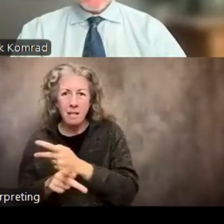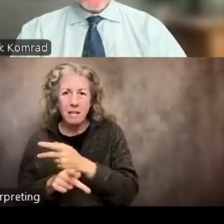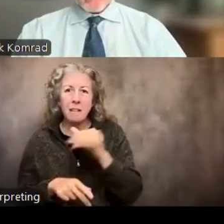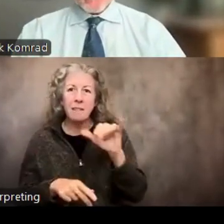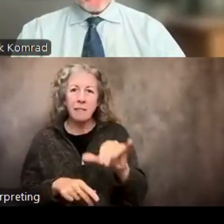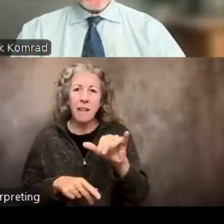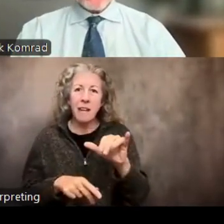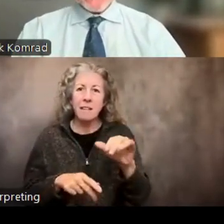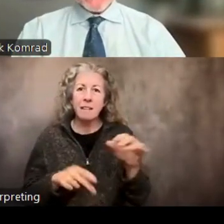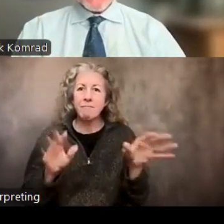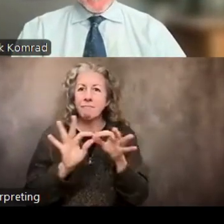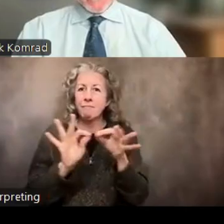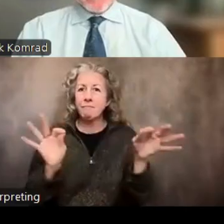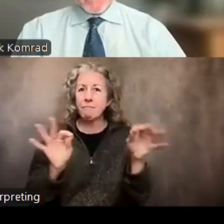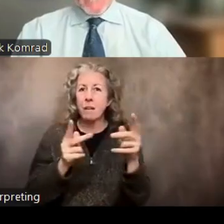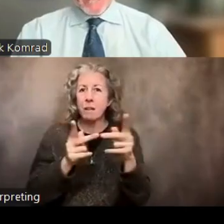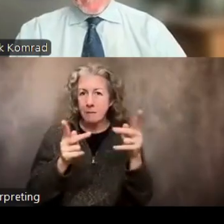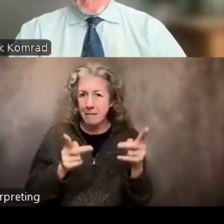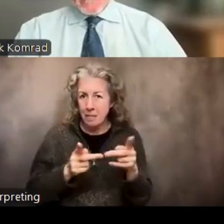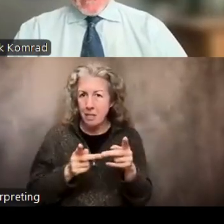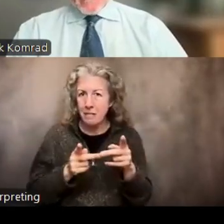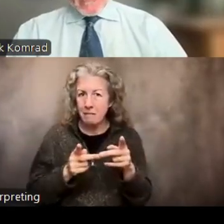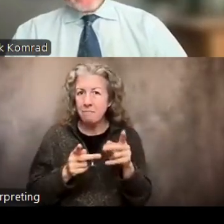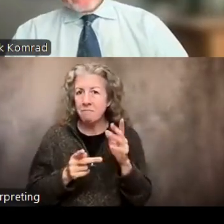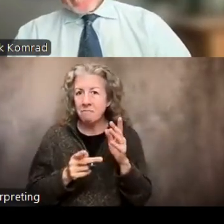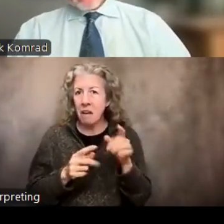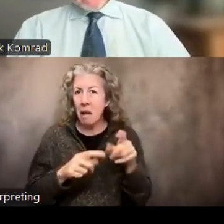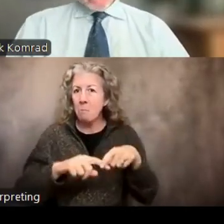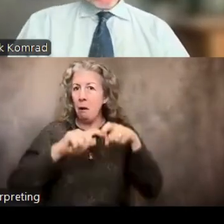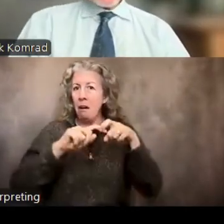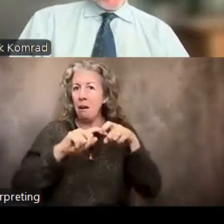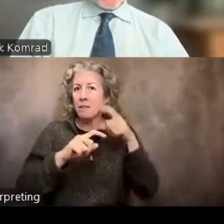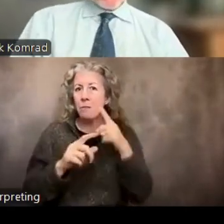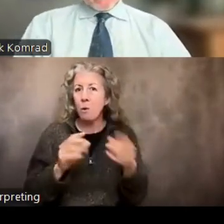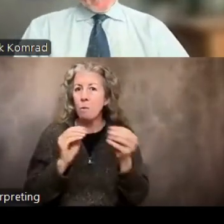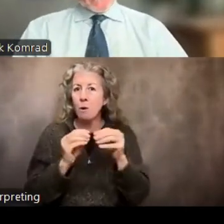for further study. All right, let's now turn our attention